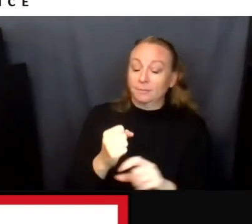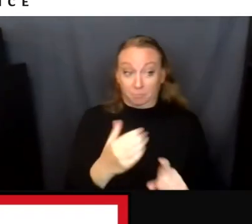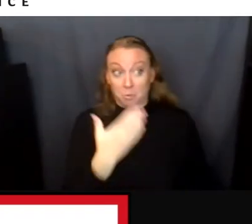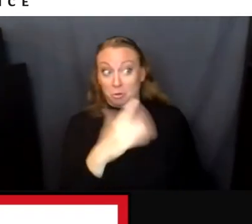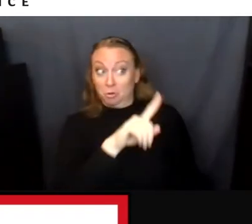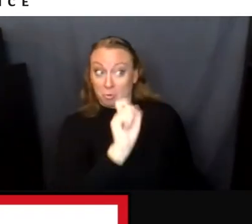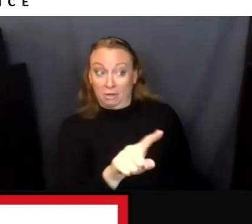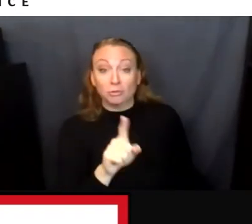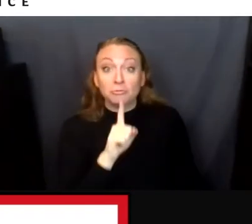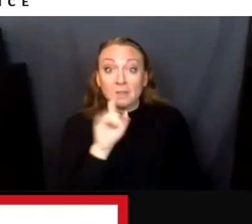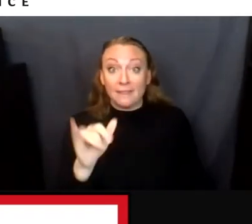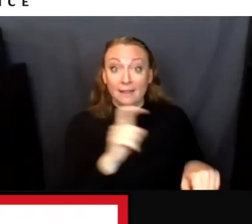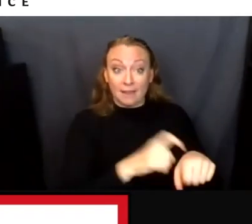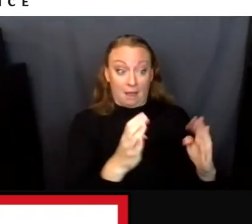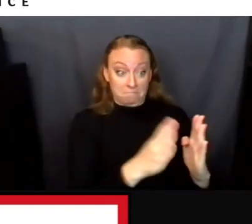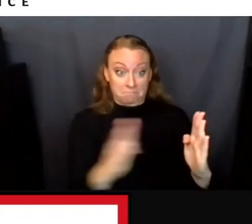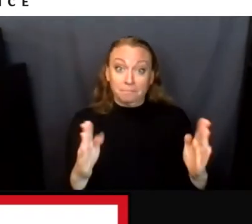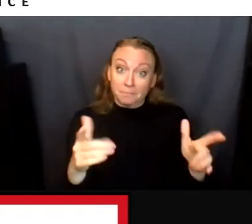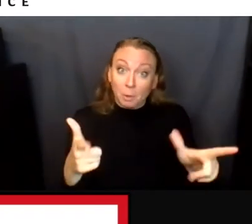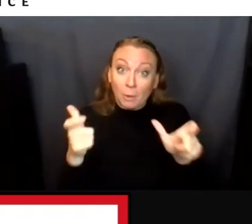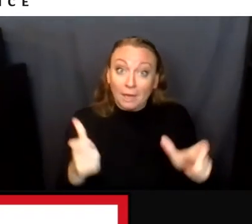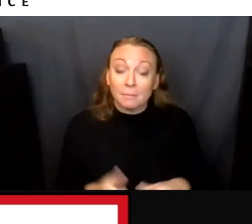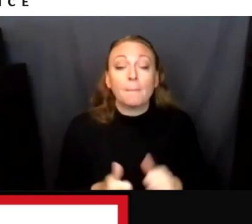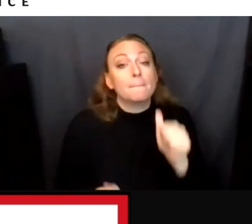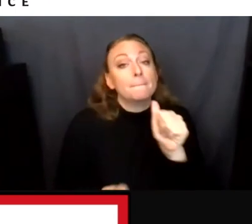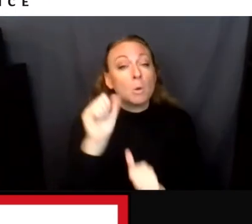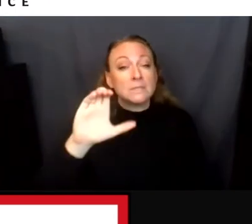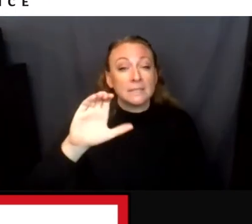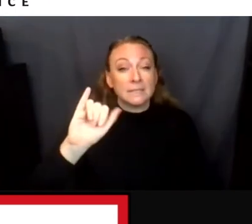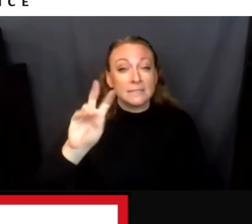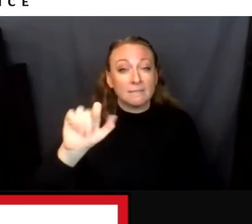And that most civil rights laws take some time.